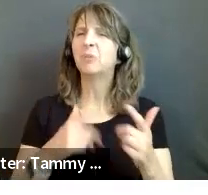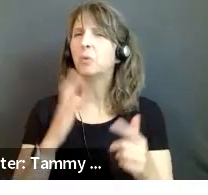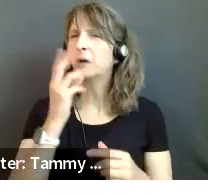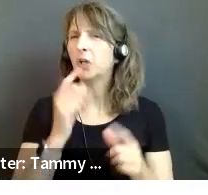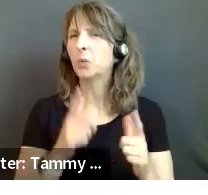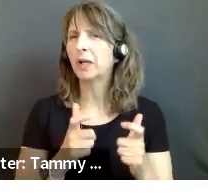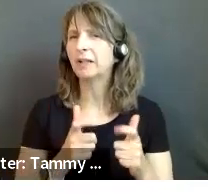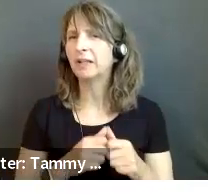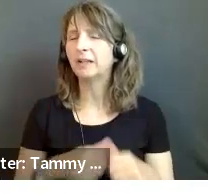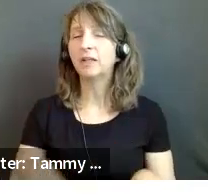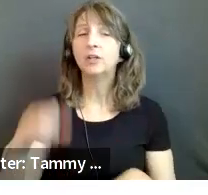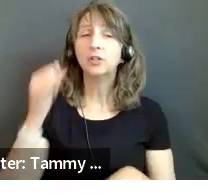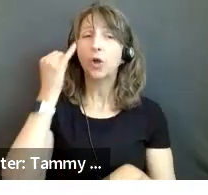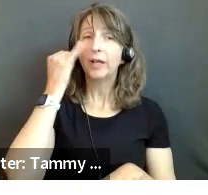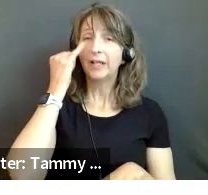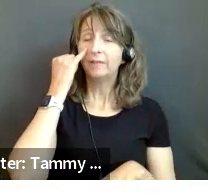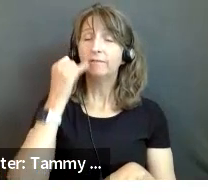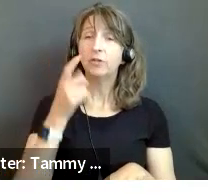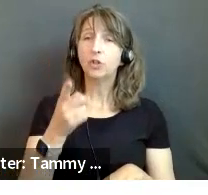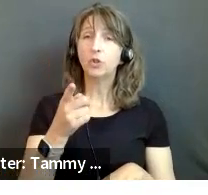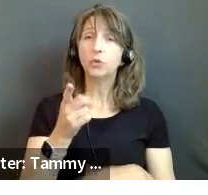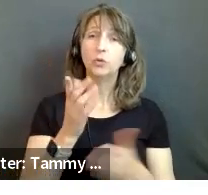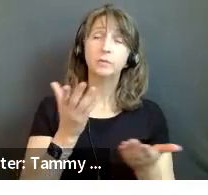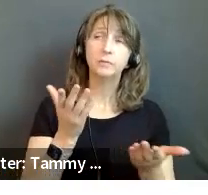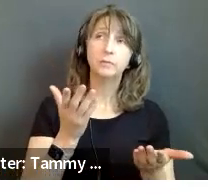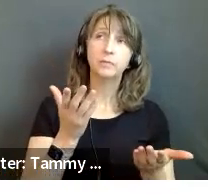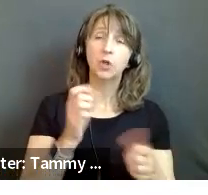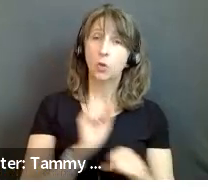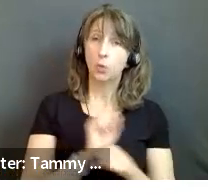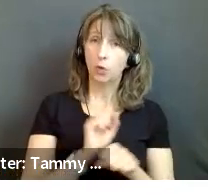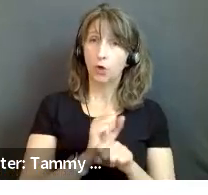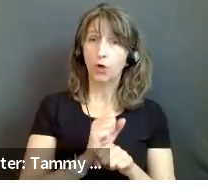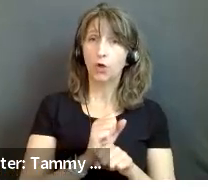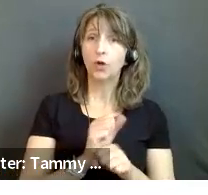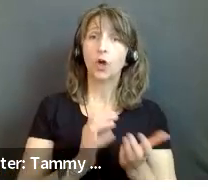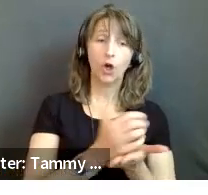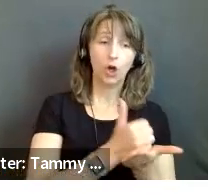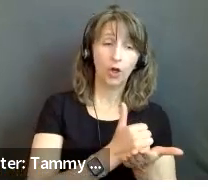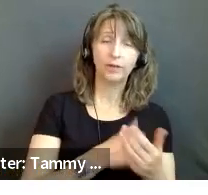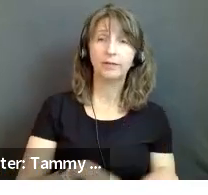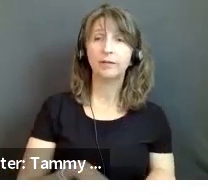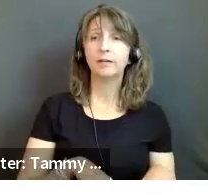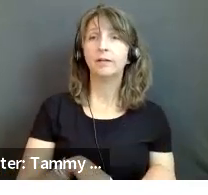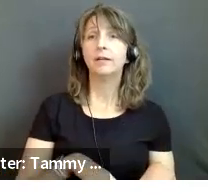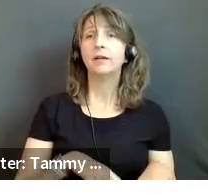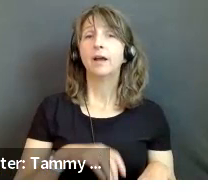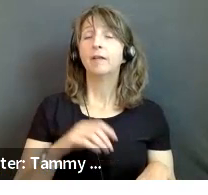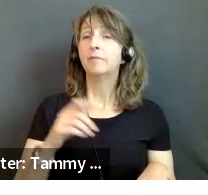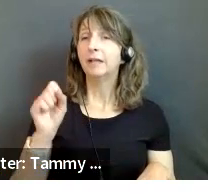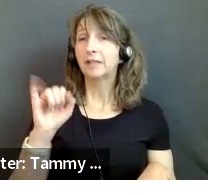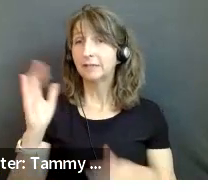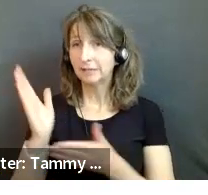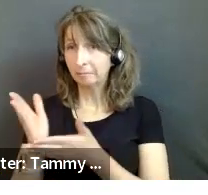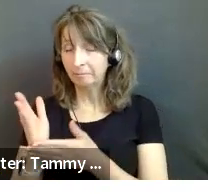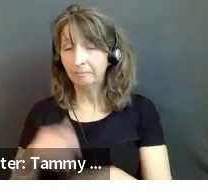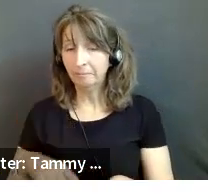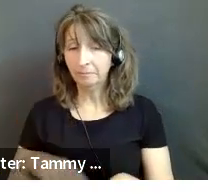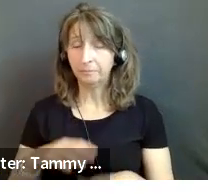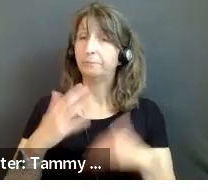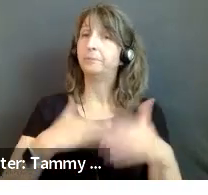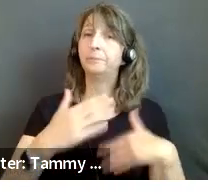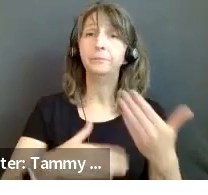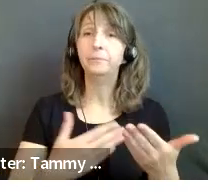Stops working. Because of their disability. You know, because of the same or, you know, the original disability and which they were qualified or if they have some kind of reduction.